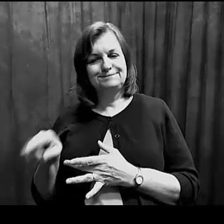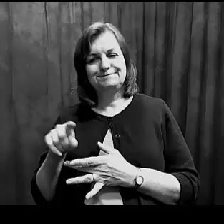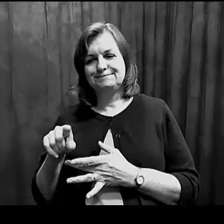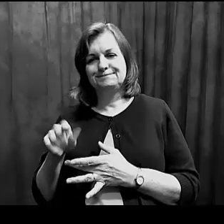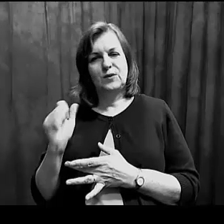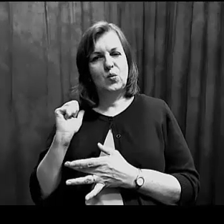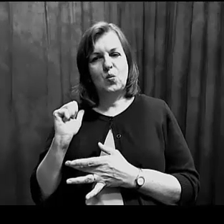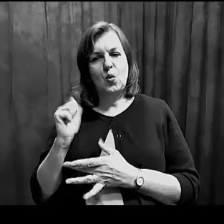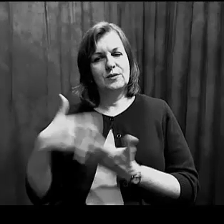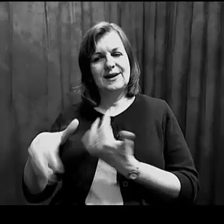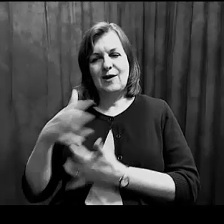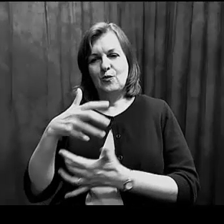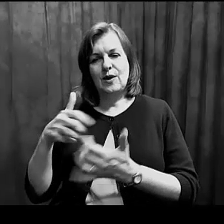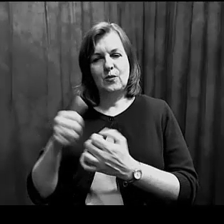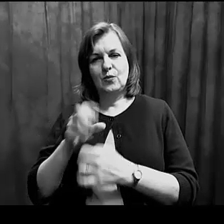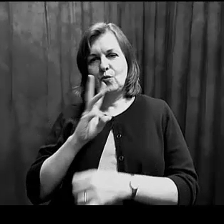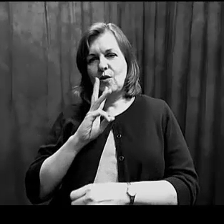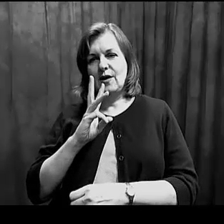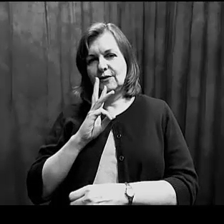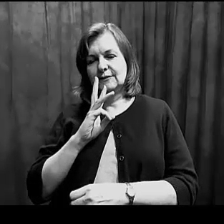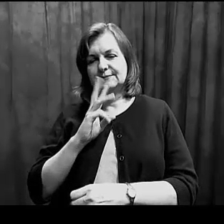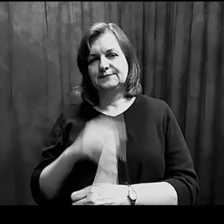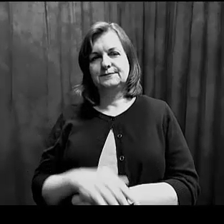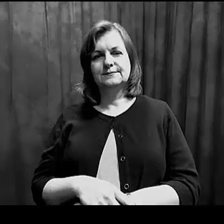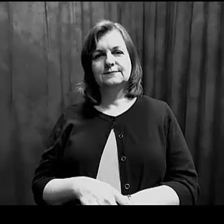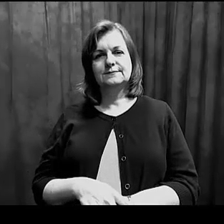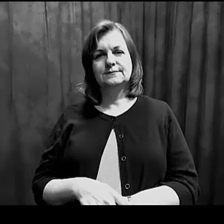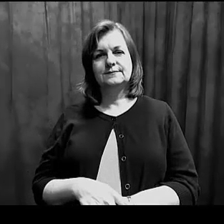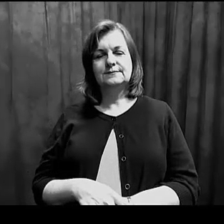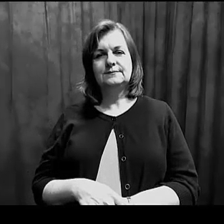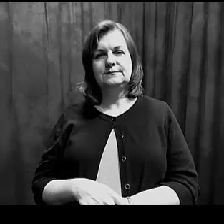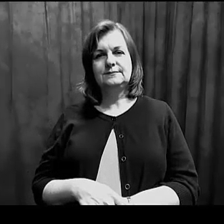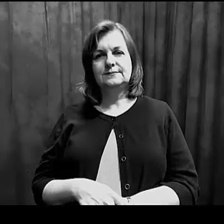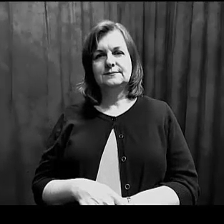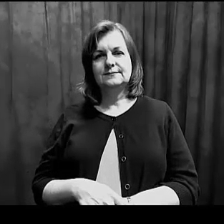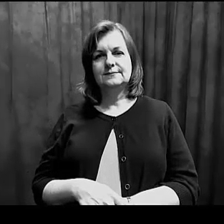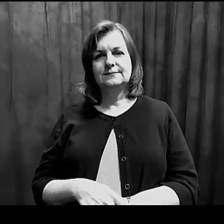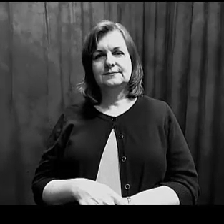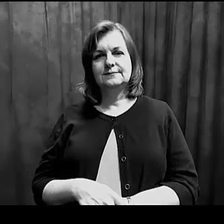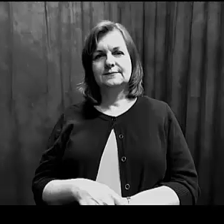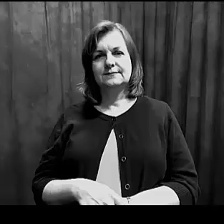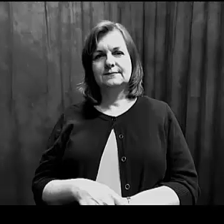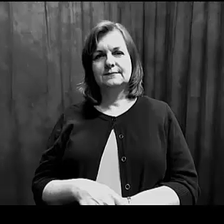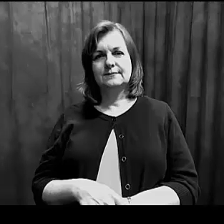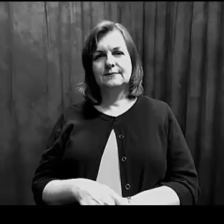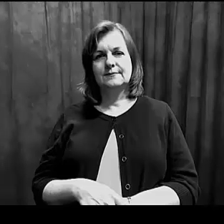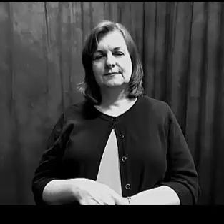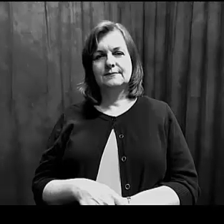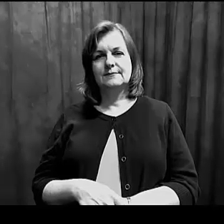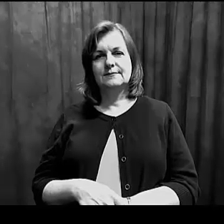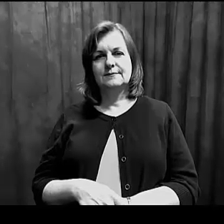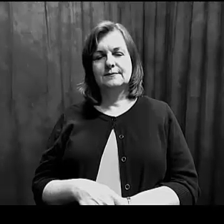hydrophobic will not interact